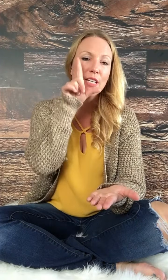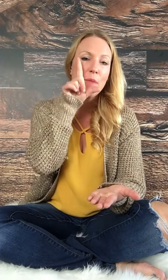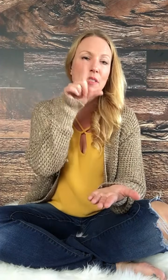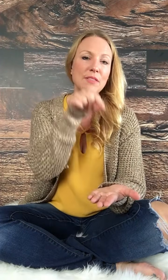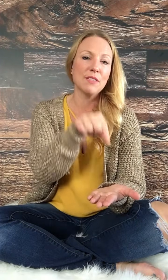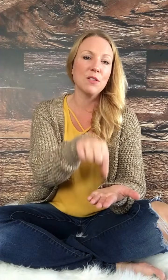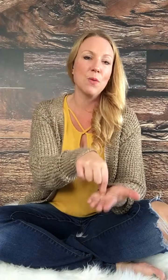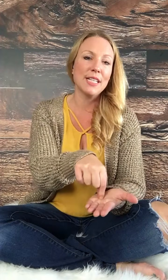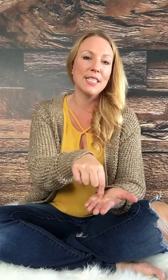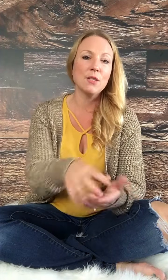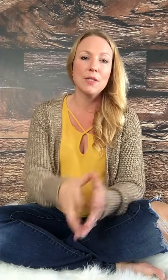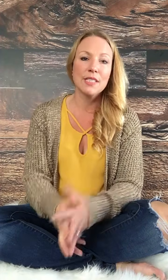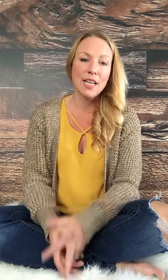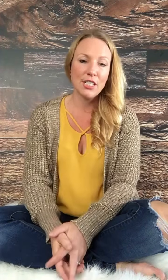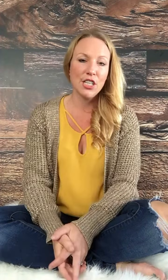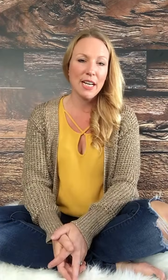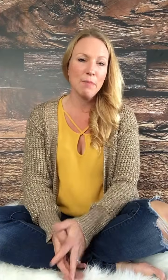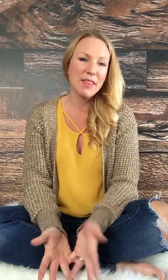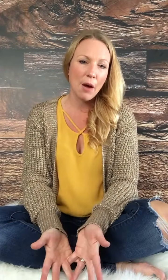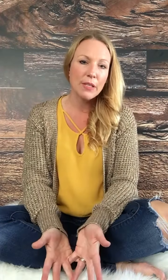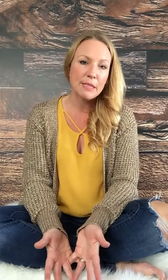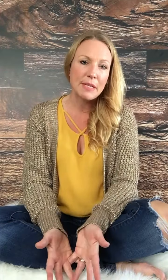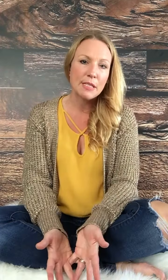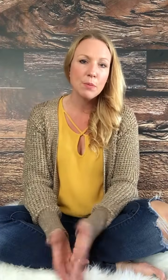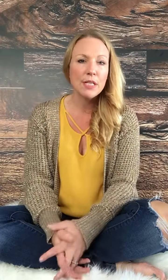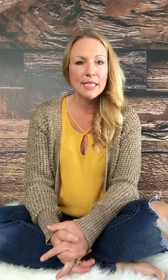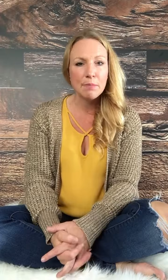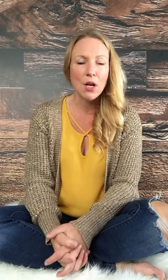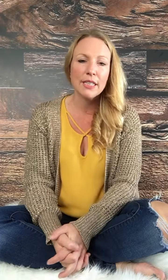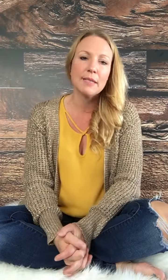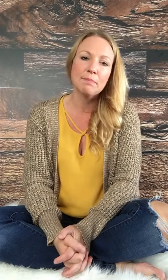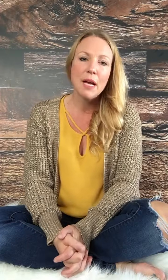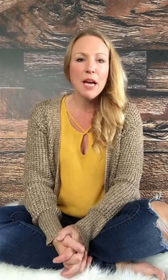a couple of different ways that you can sign chicken, but that one to me is pretty symbolic,